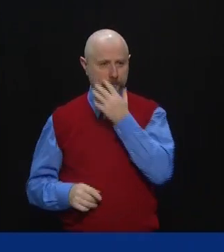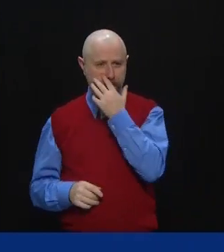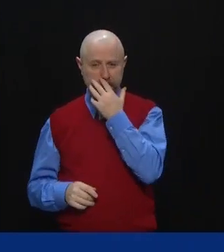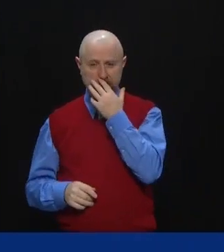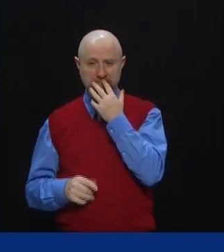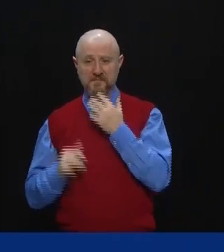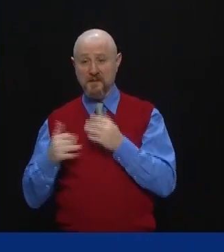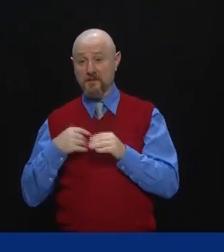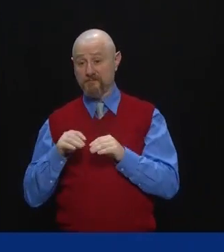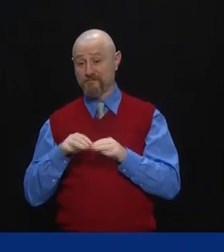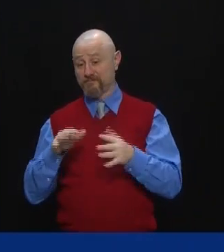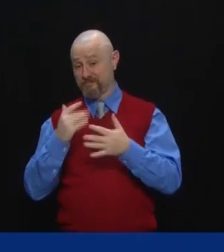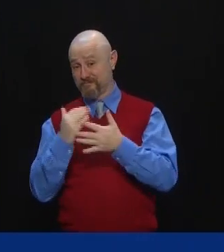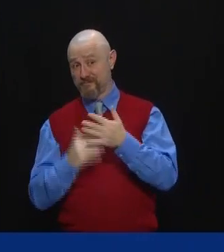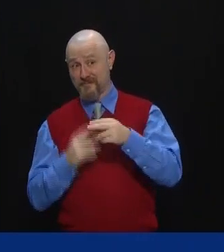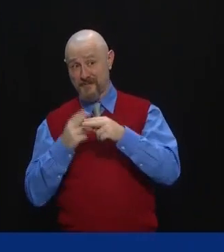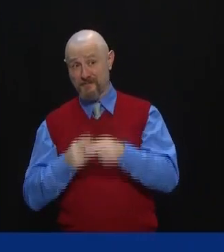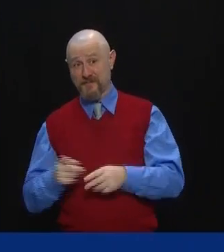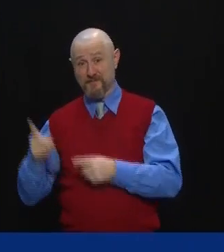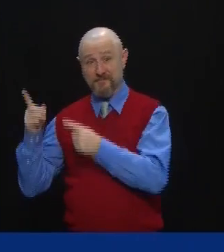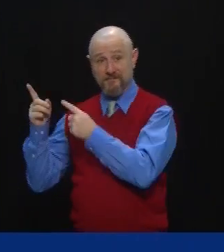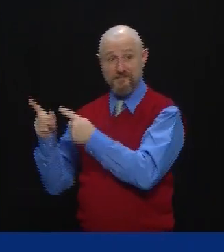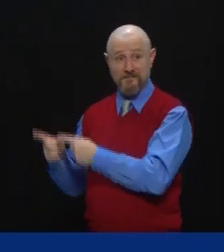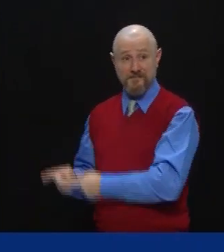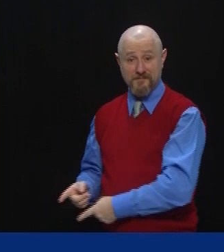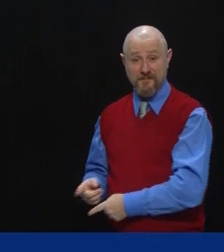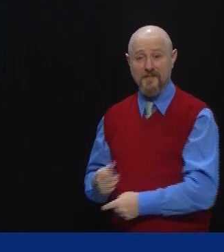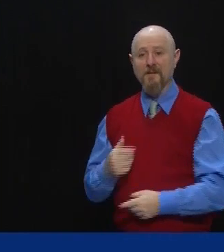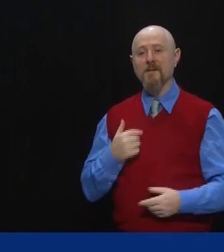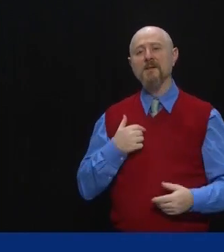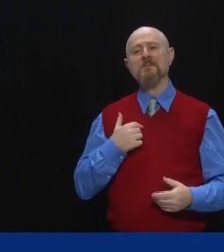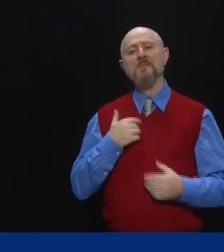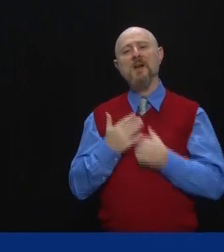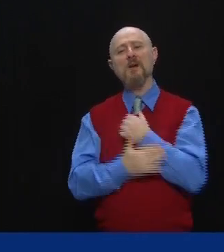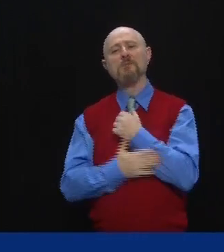TEST SITES LAUNCHED THIS WEEK